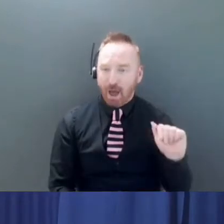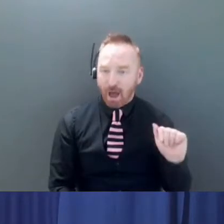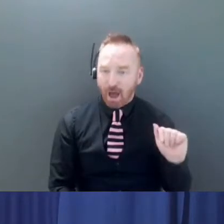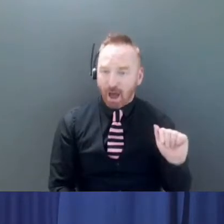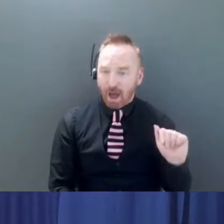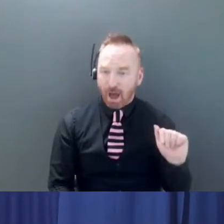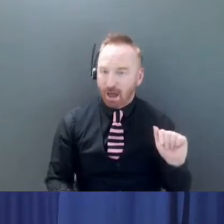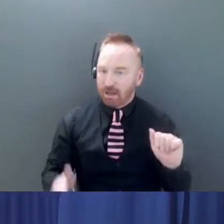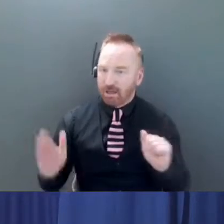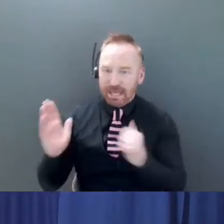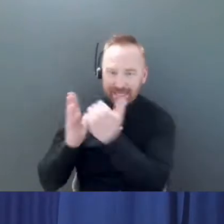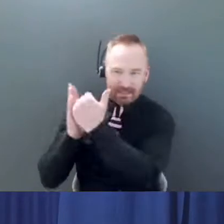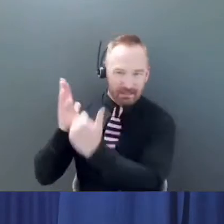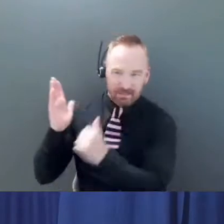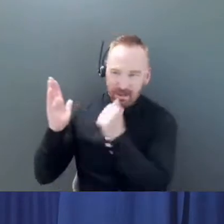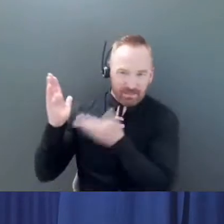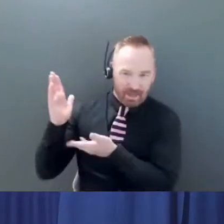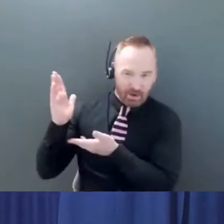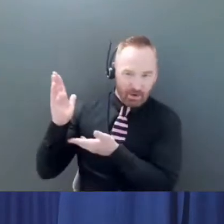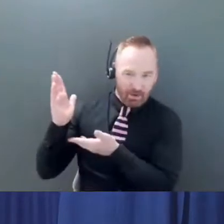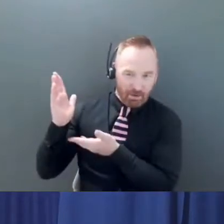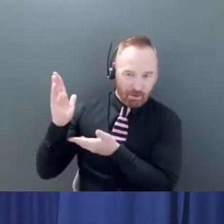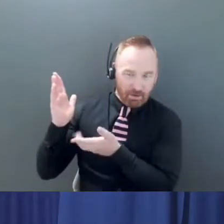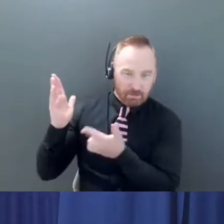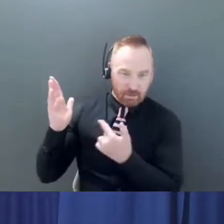included in the information?